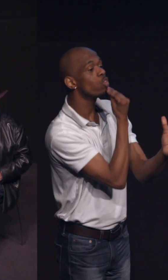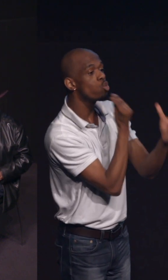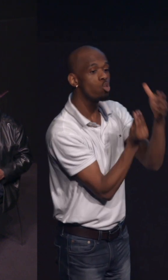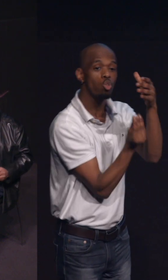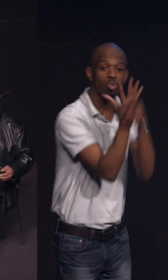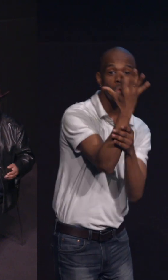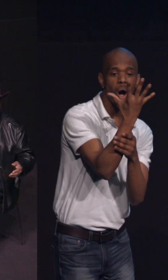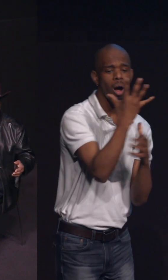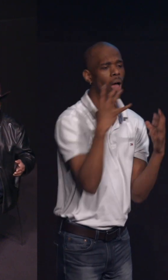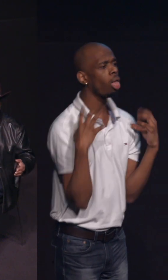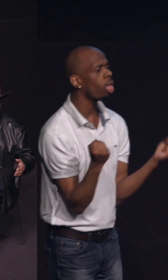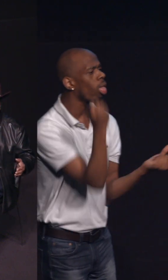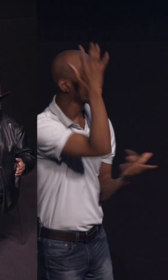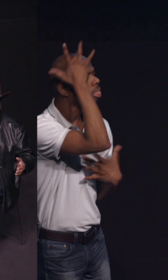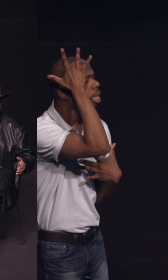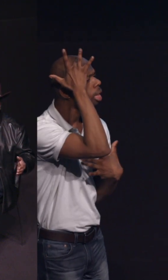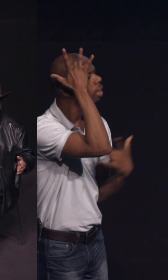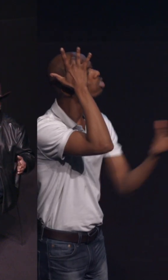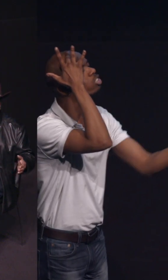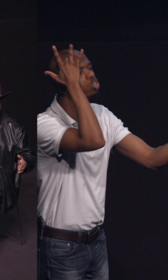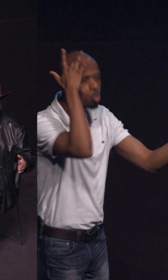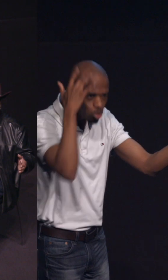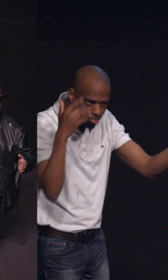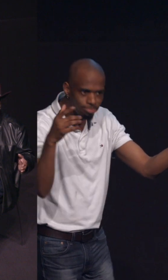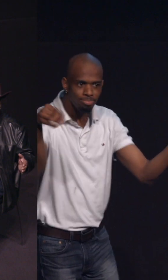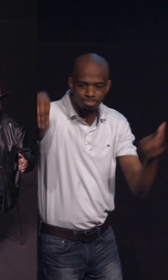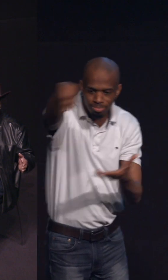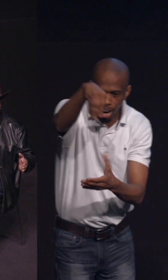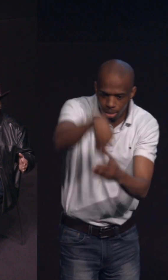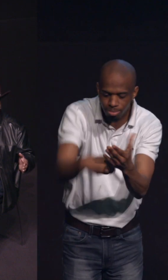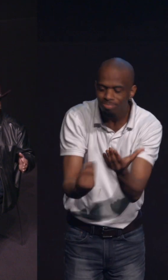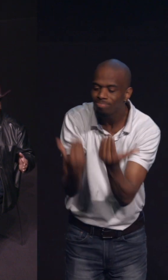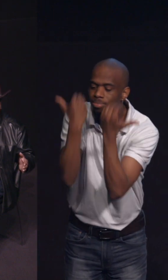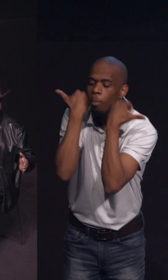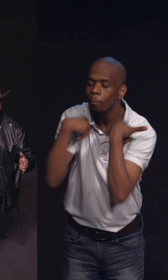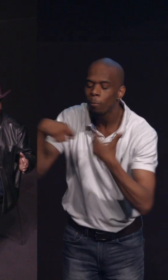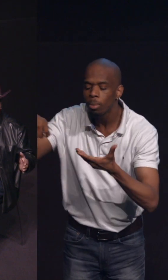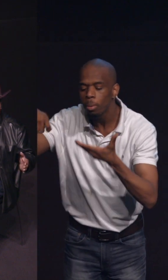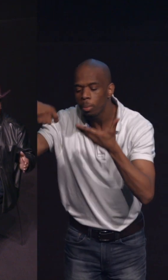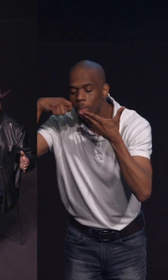It's like I said, people-- you look at collard greens.